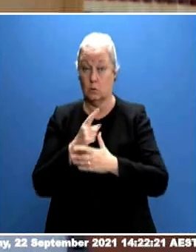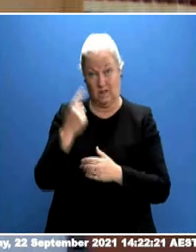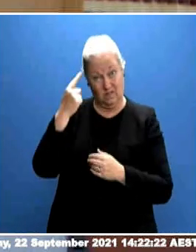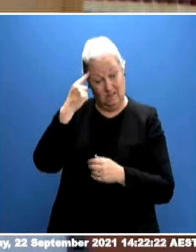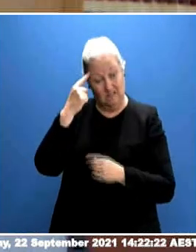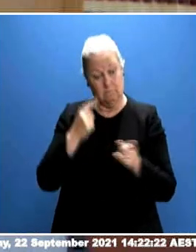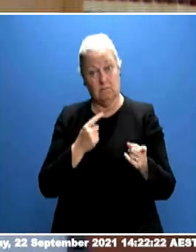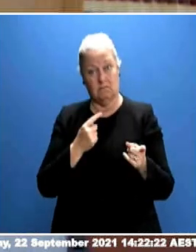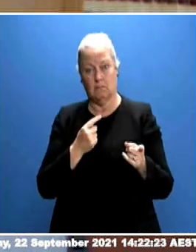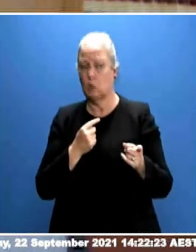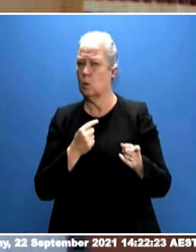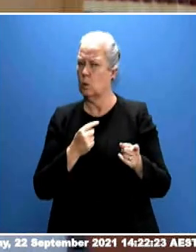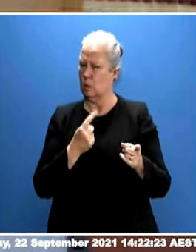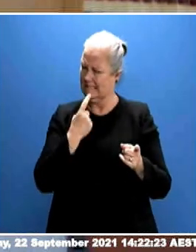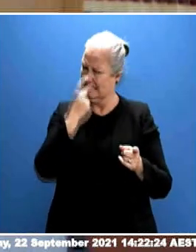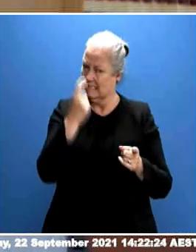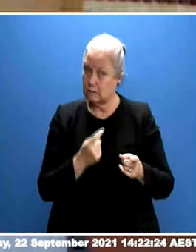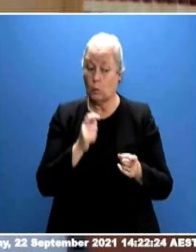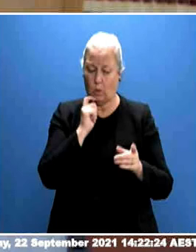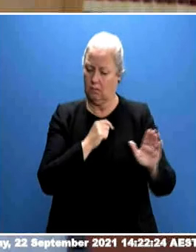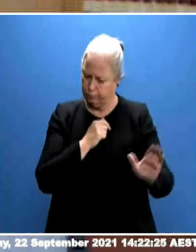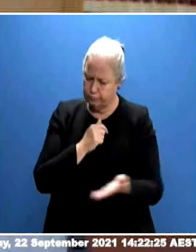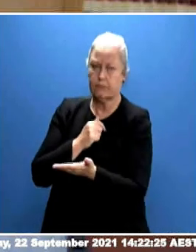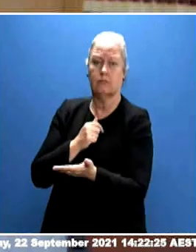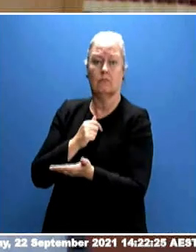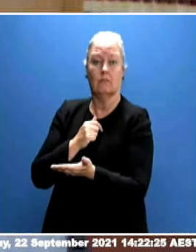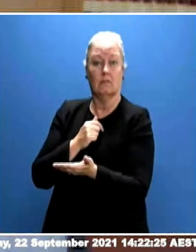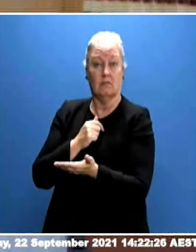given priority and essentially the most ready to leave within Kath French would